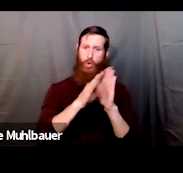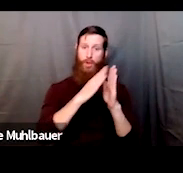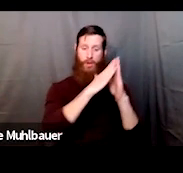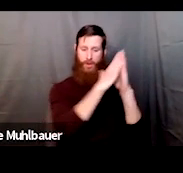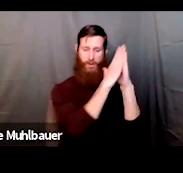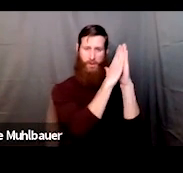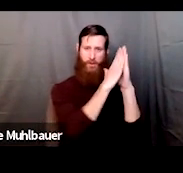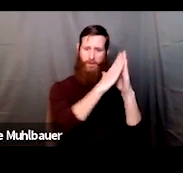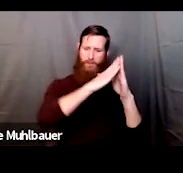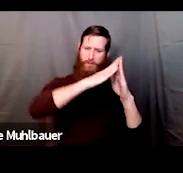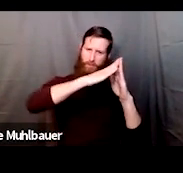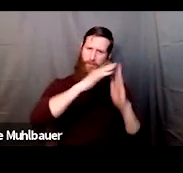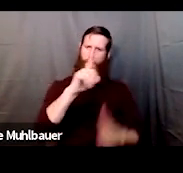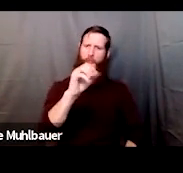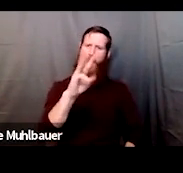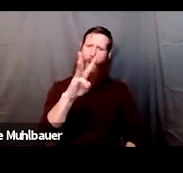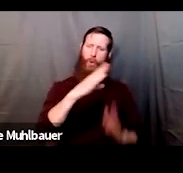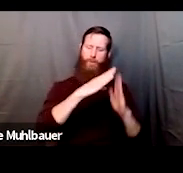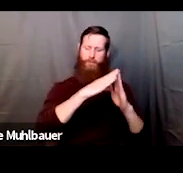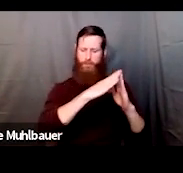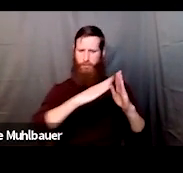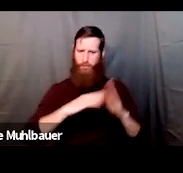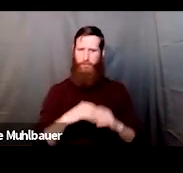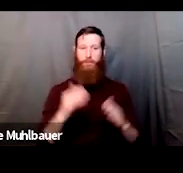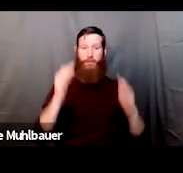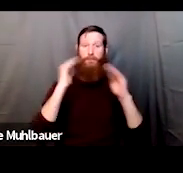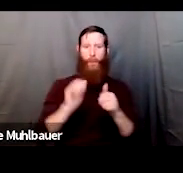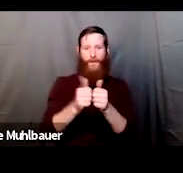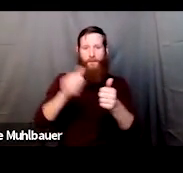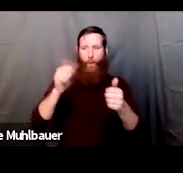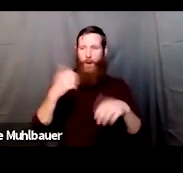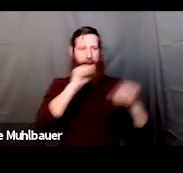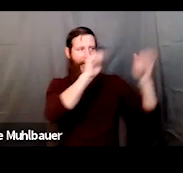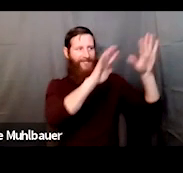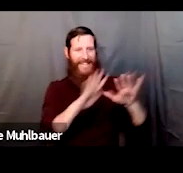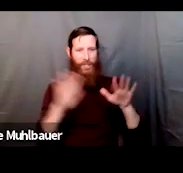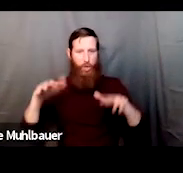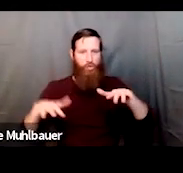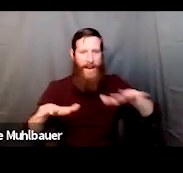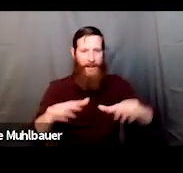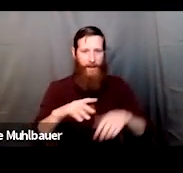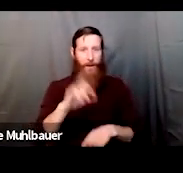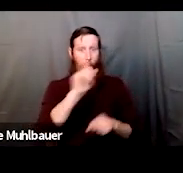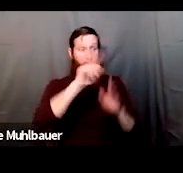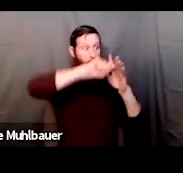Additionally, you can avoid avalanche terrain, meaning you can avoid areas where avalanches start , run and stop.